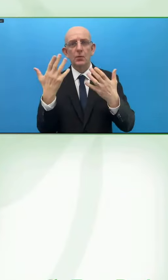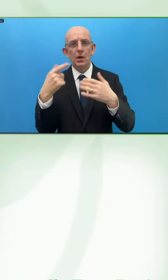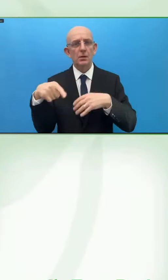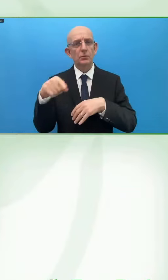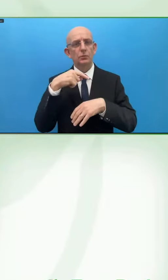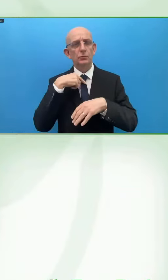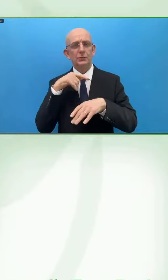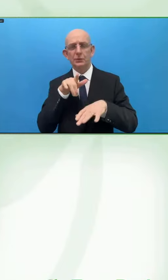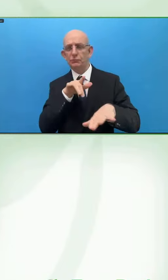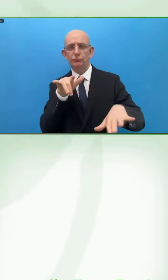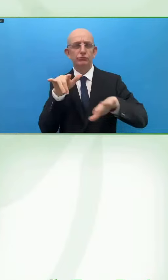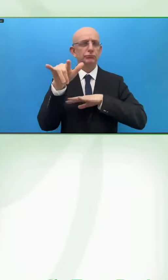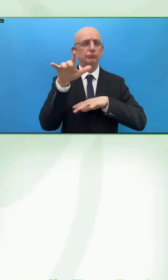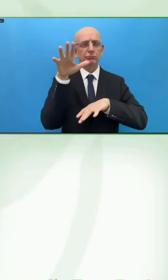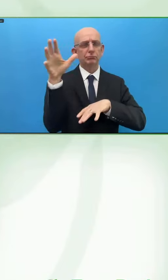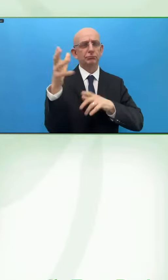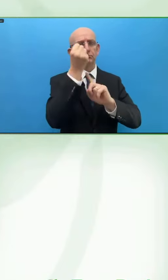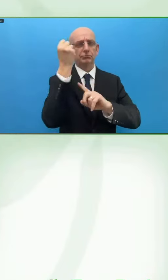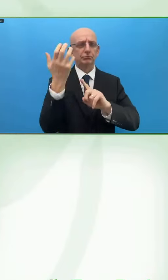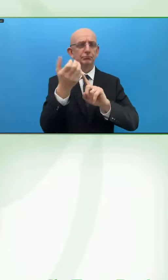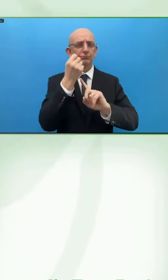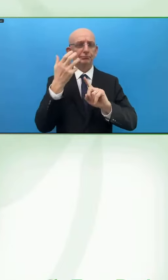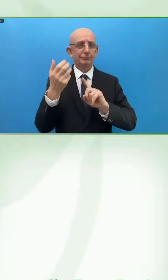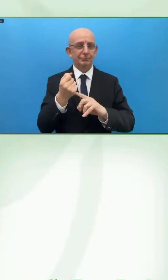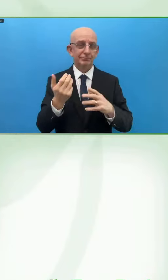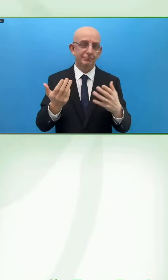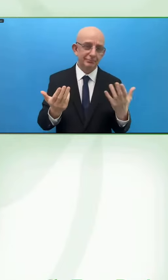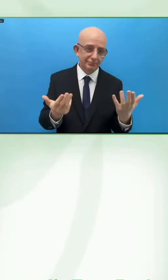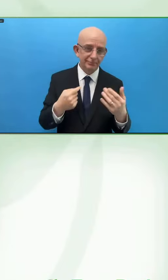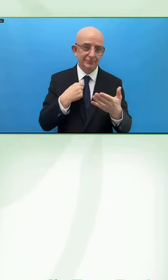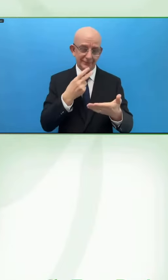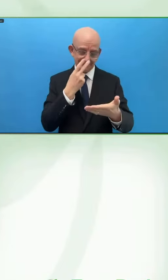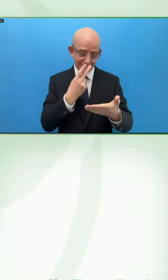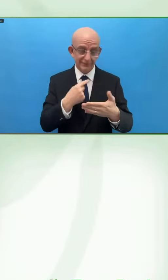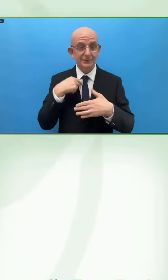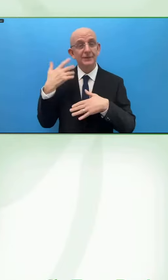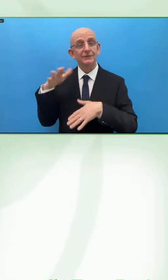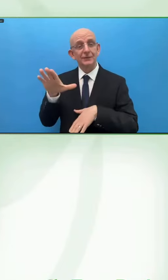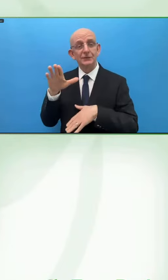from the main city he is around 20 km away in a small village.